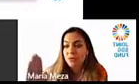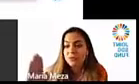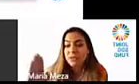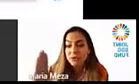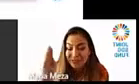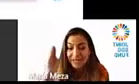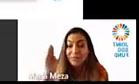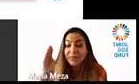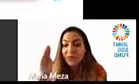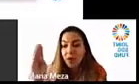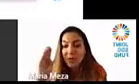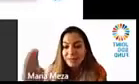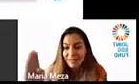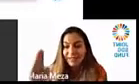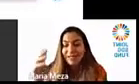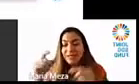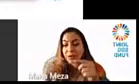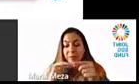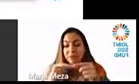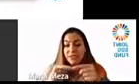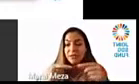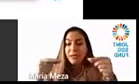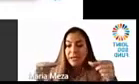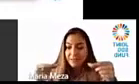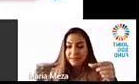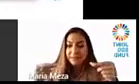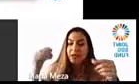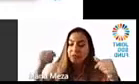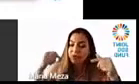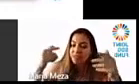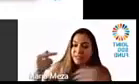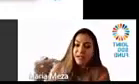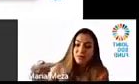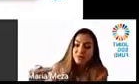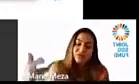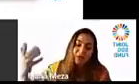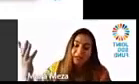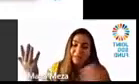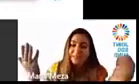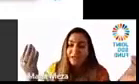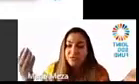so that first box will be that, we'll have a link to get to. You are going to